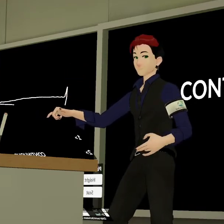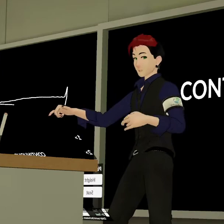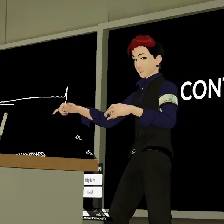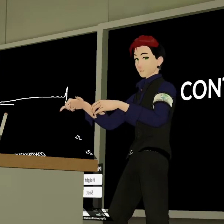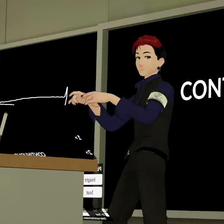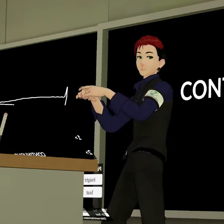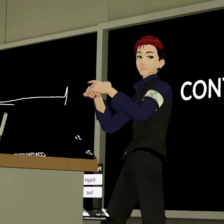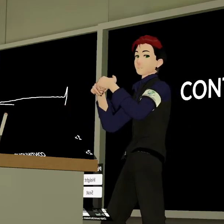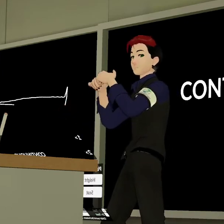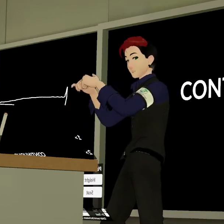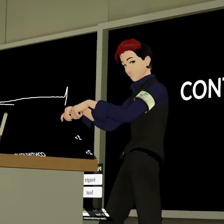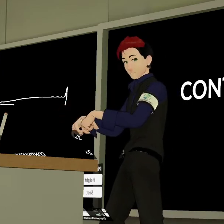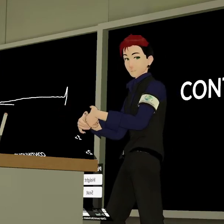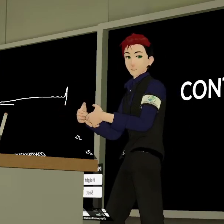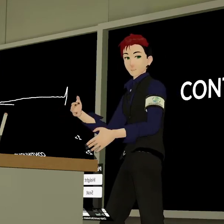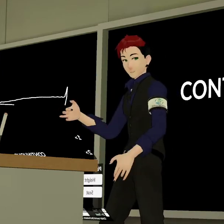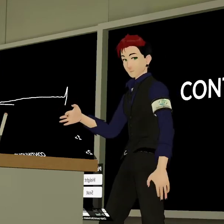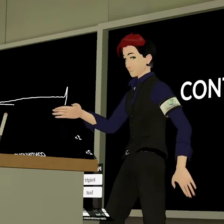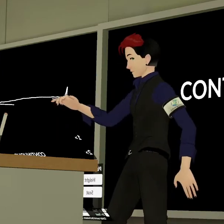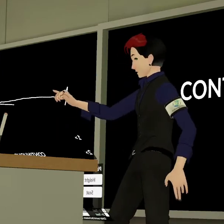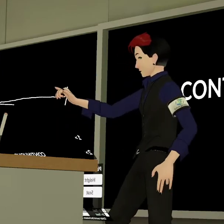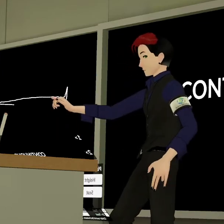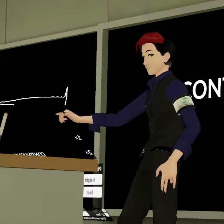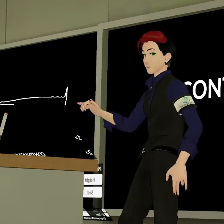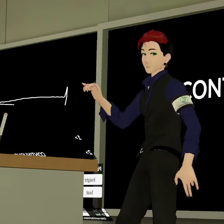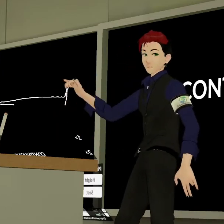if I'm going to say it is just staying there forever and ever i'm going to move